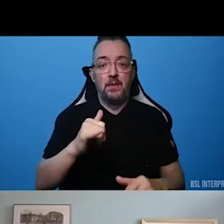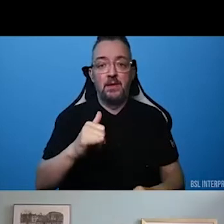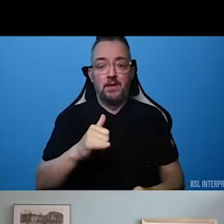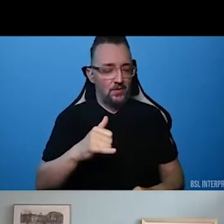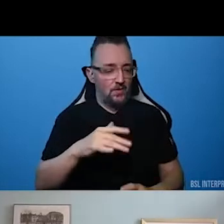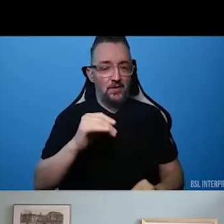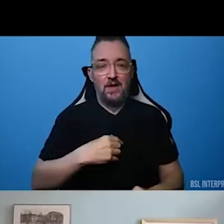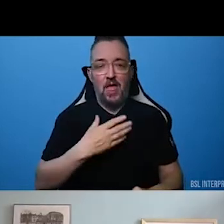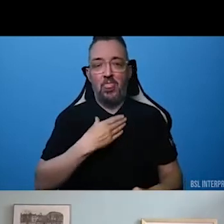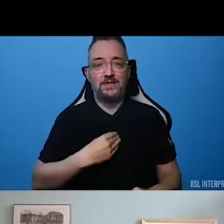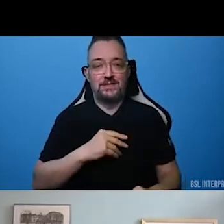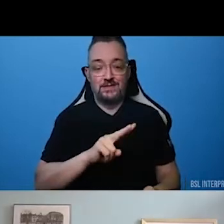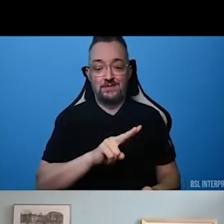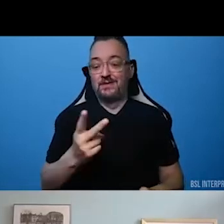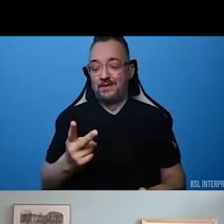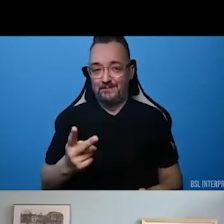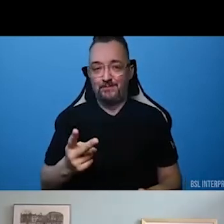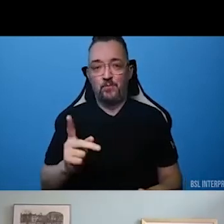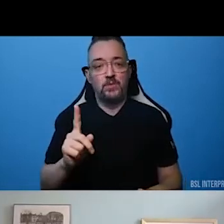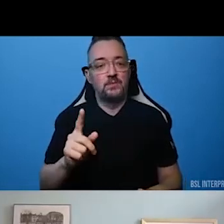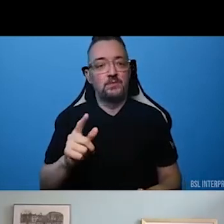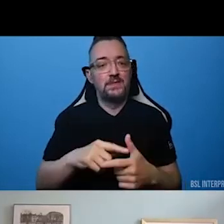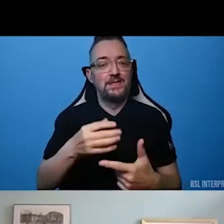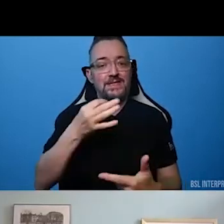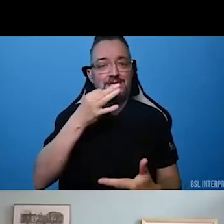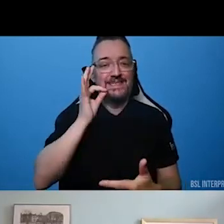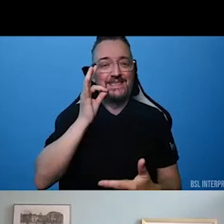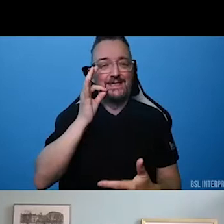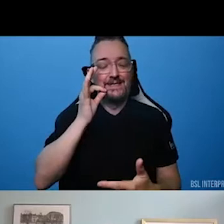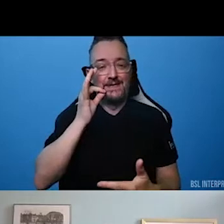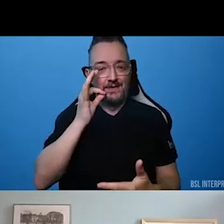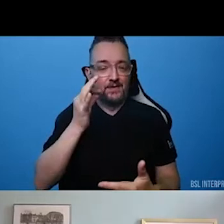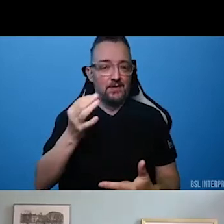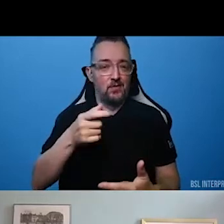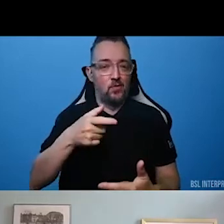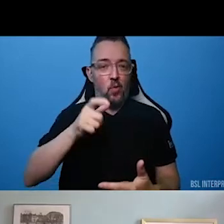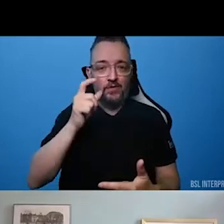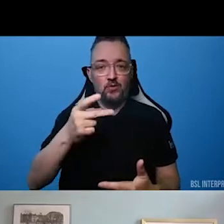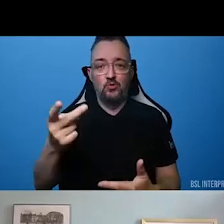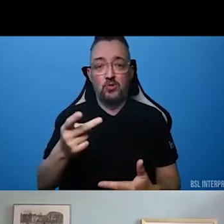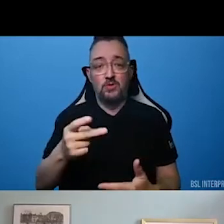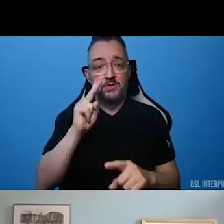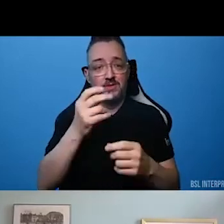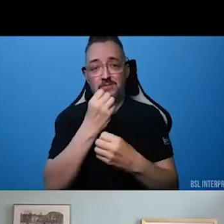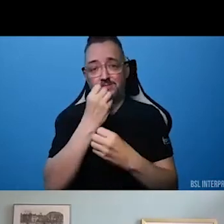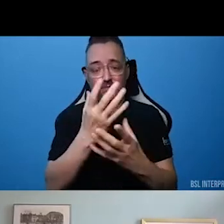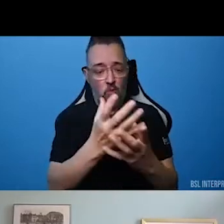So we'll turn instead to the tea table where we can find amazing objects